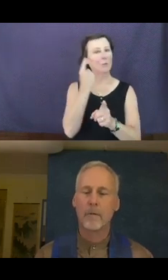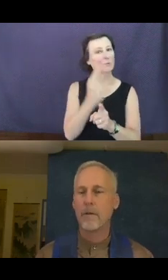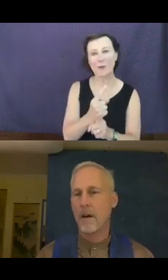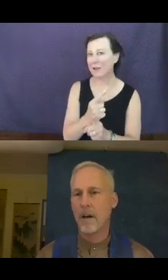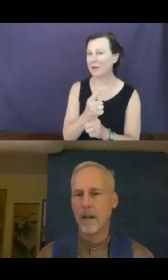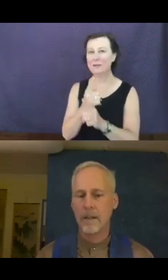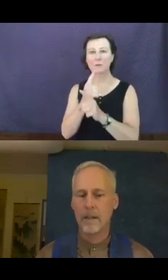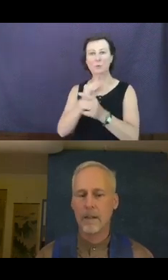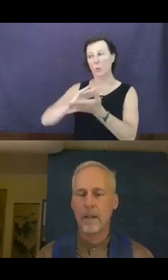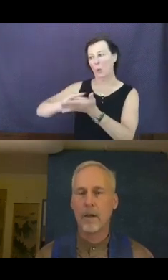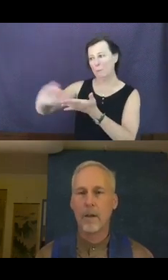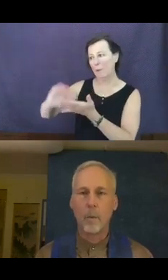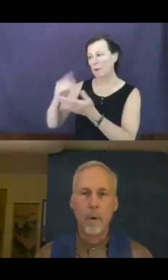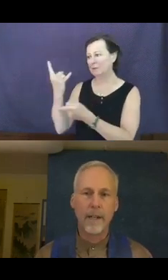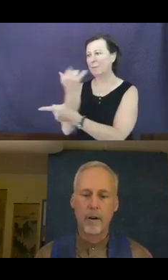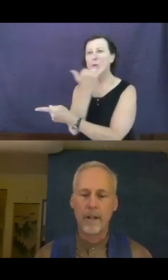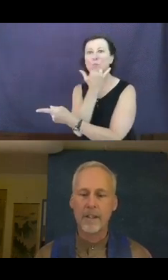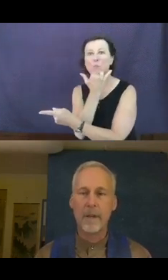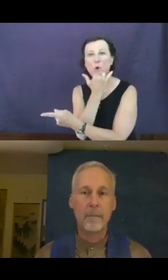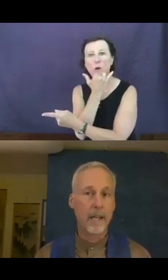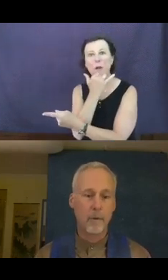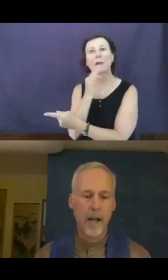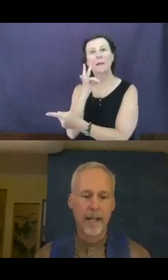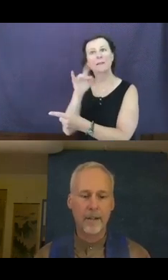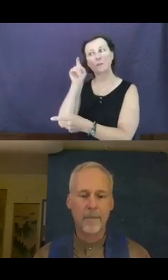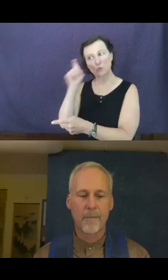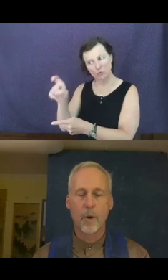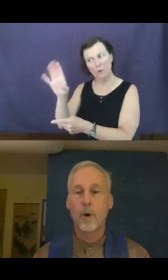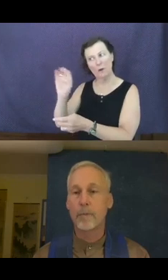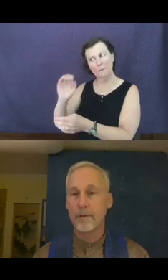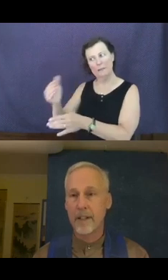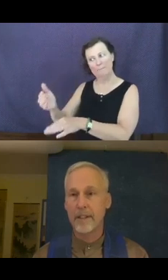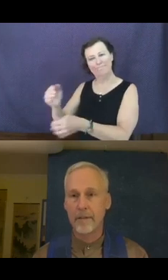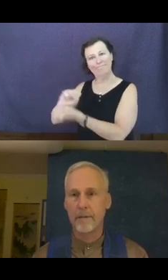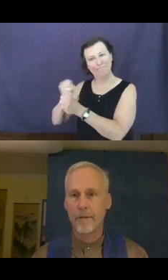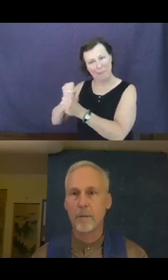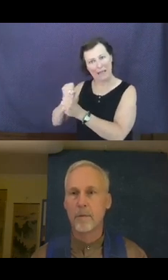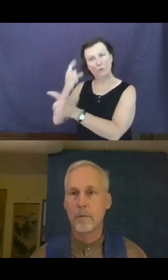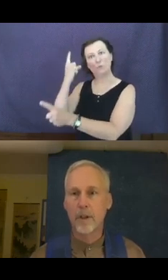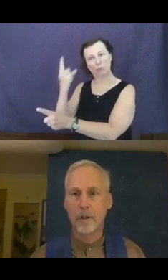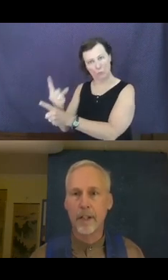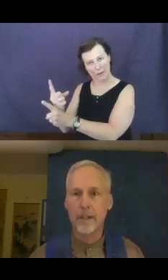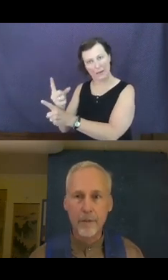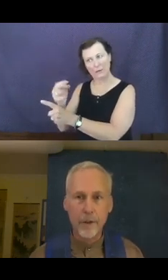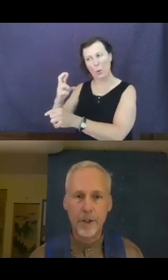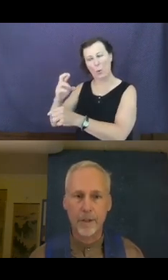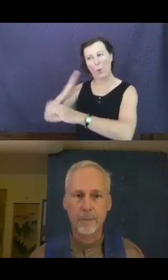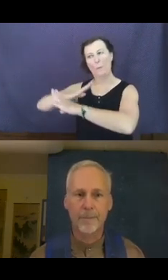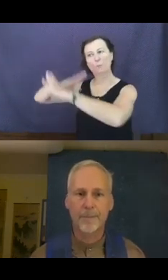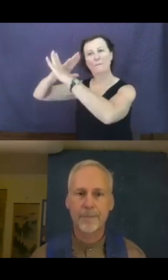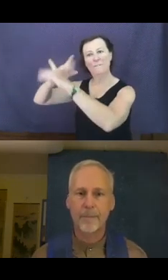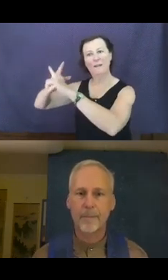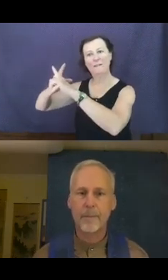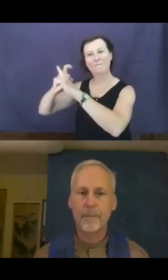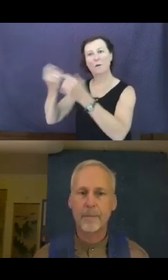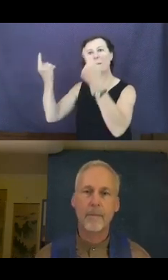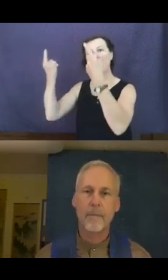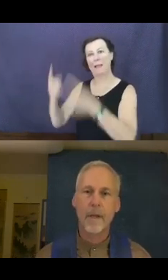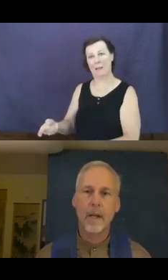wrong when it ought to be made right, or prevented from recurring in the future.